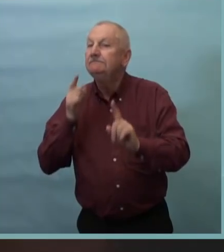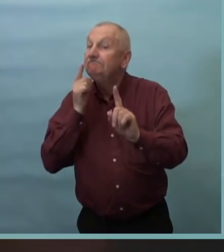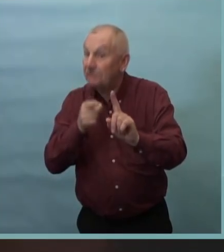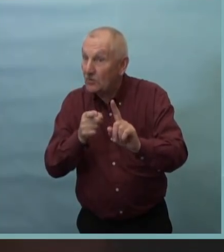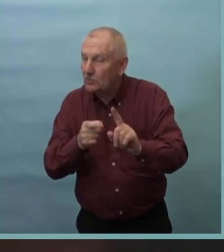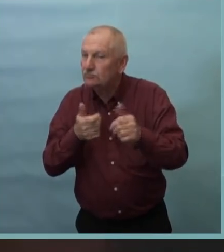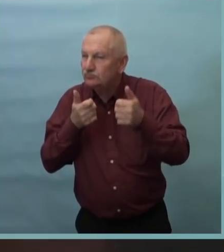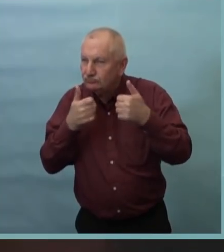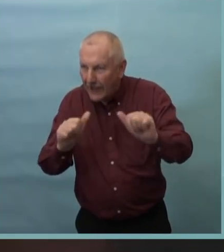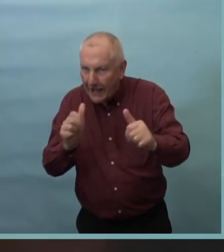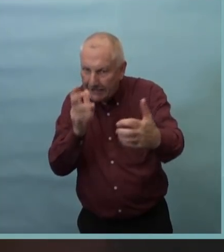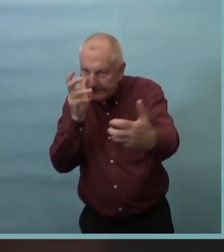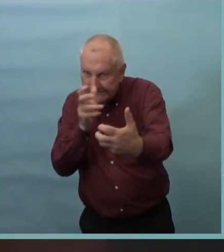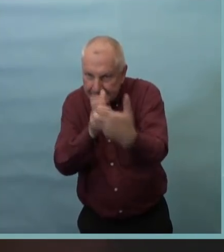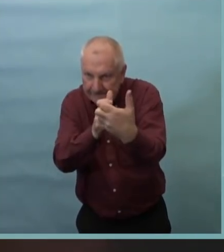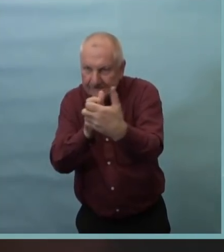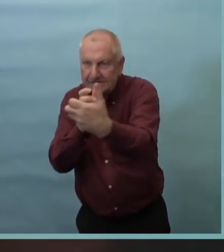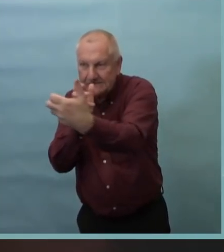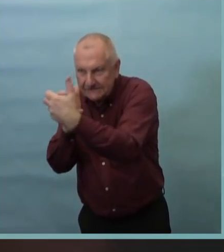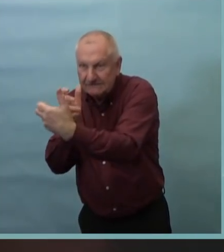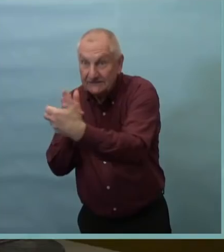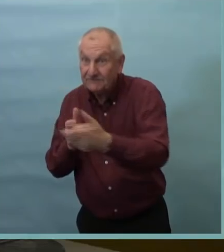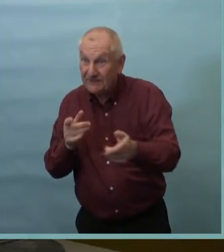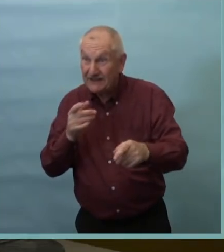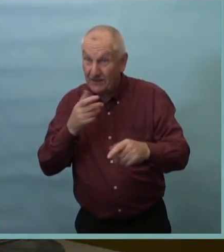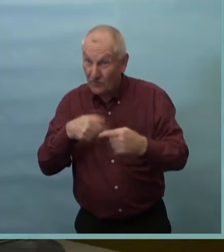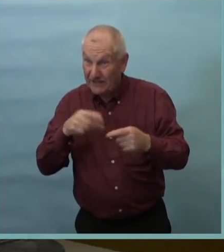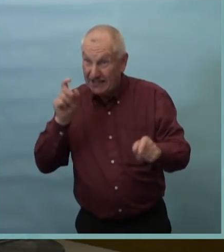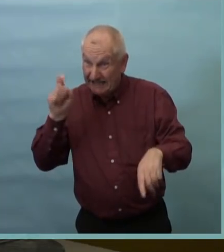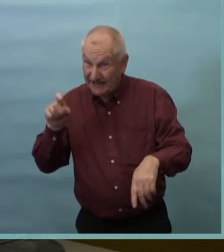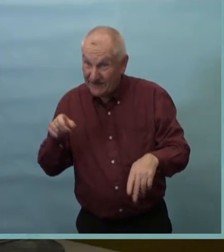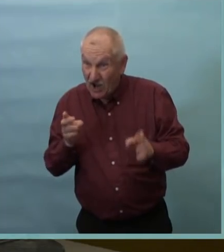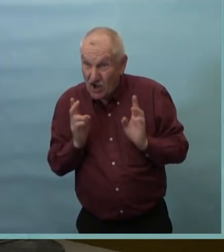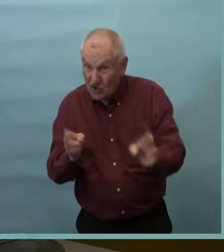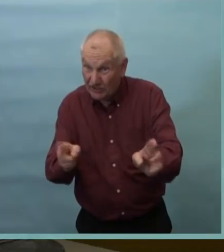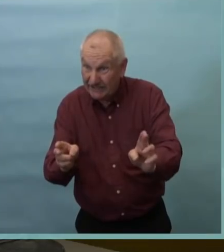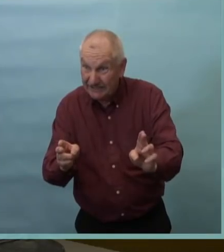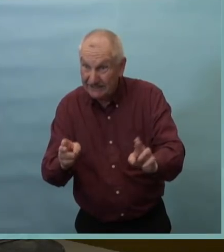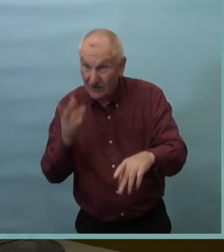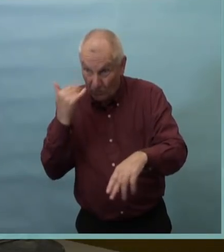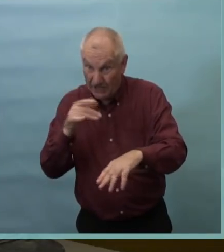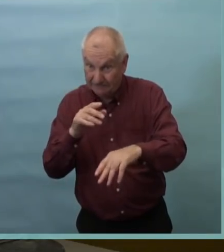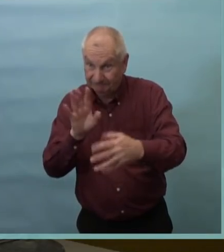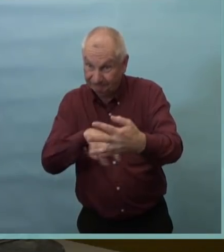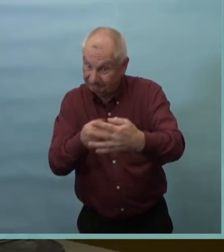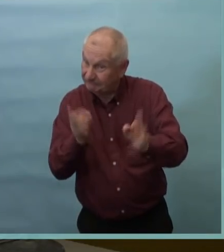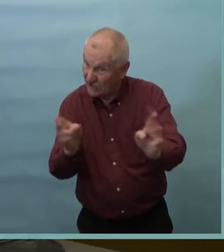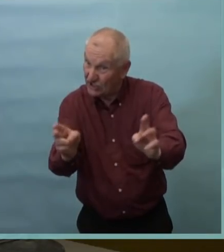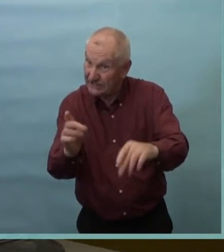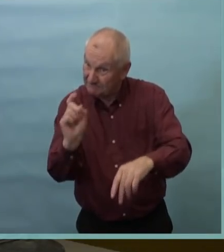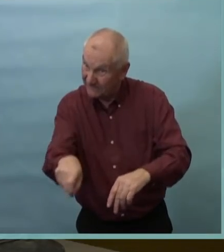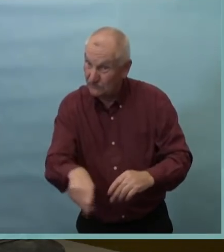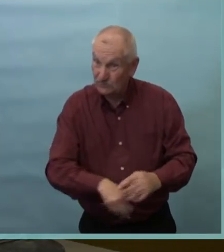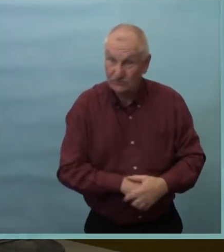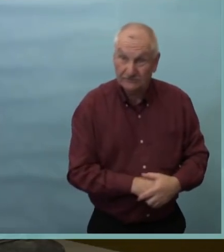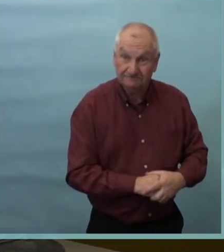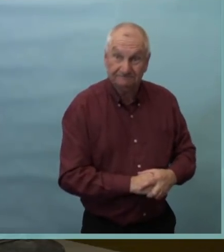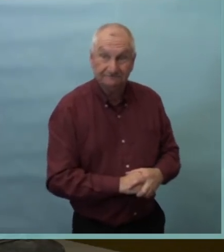pressure to get this done is there going to be enough staff to meet all of the